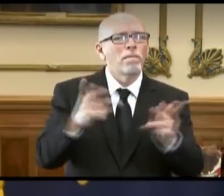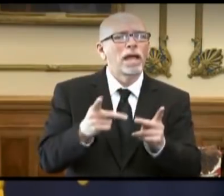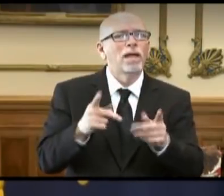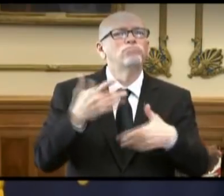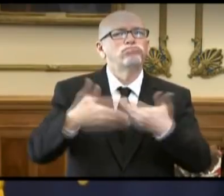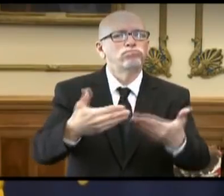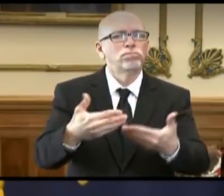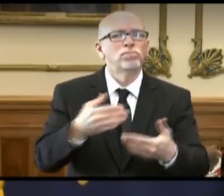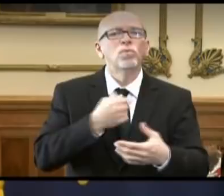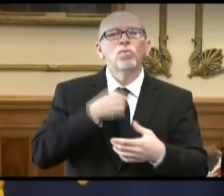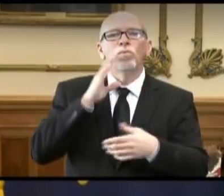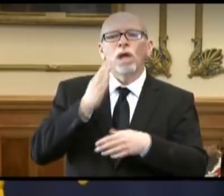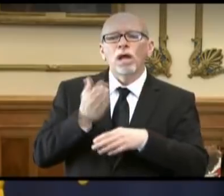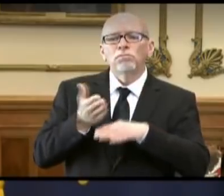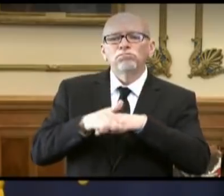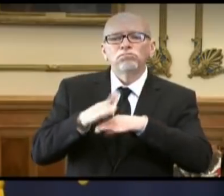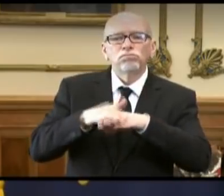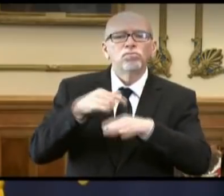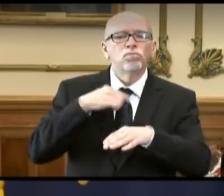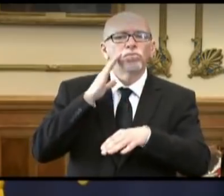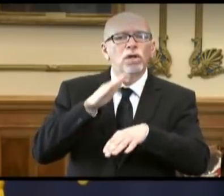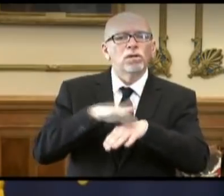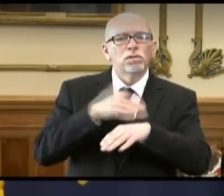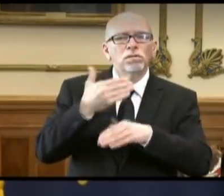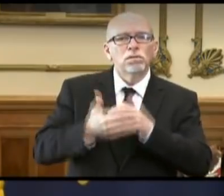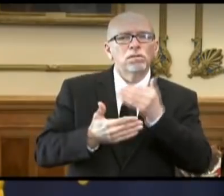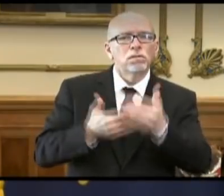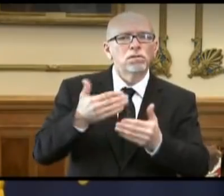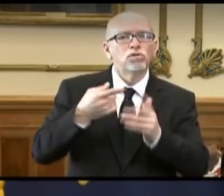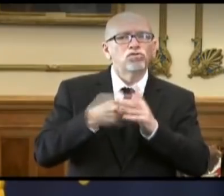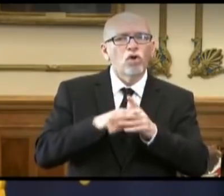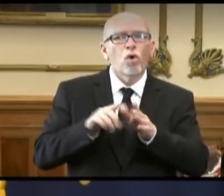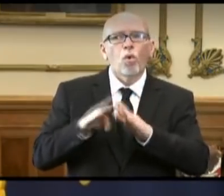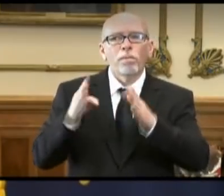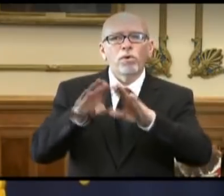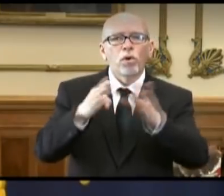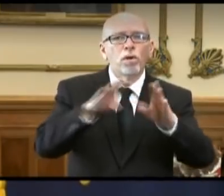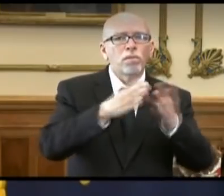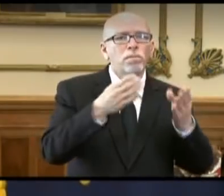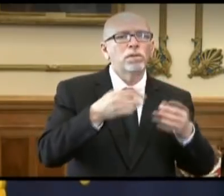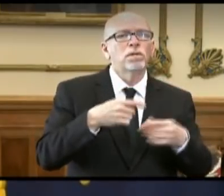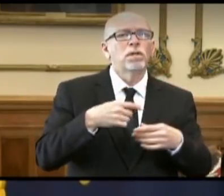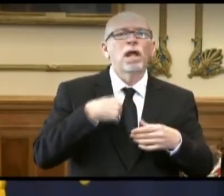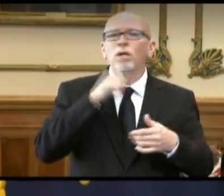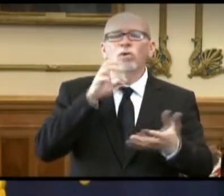WHEN EVERYTHING STARTS TO GET TURNED ON.